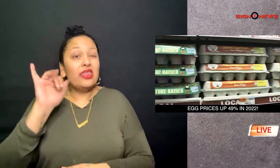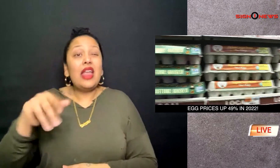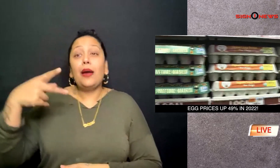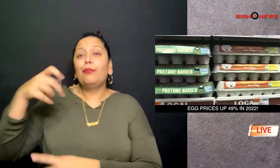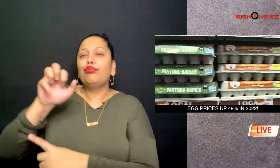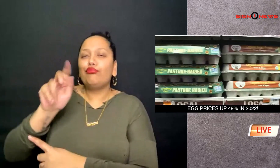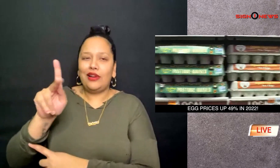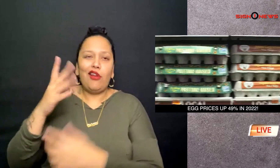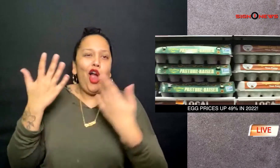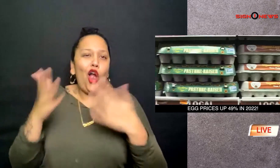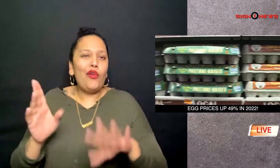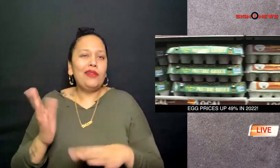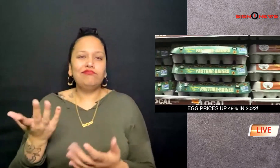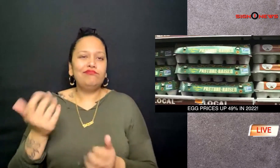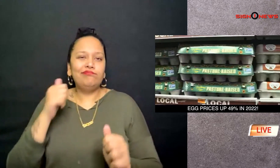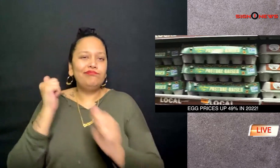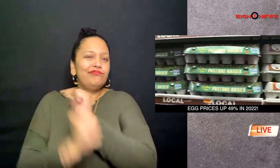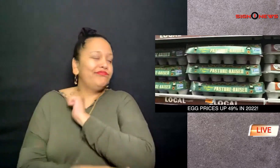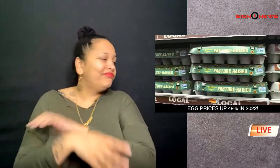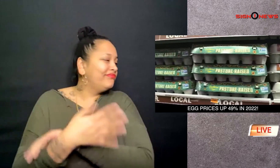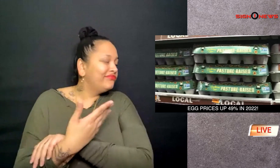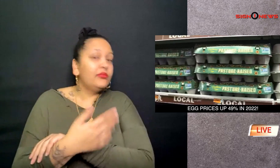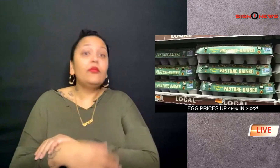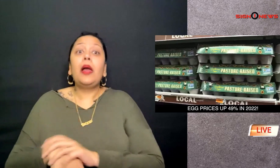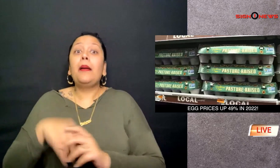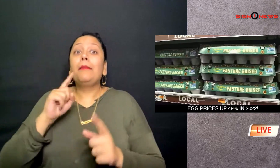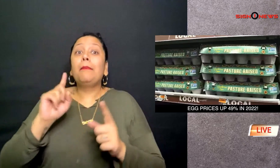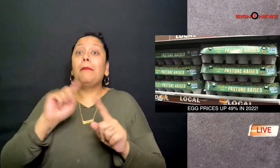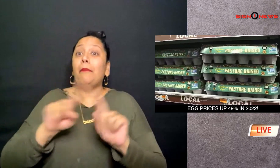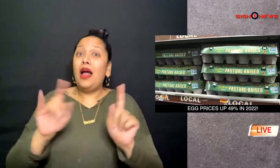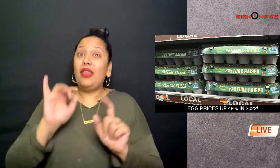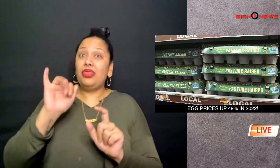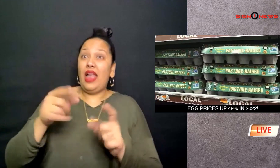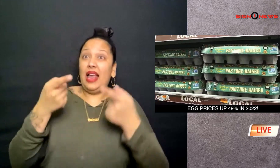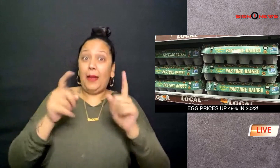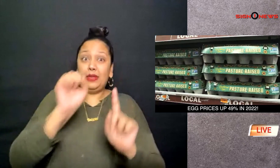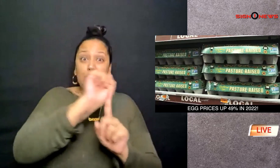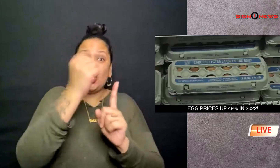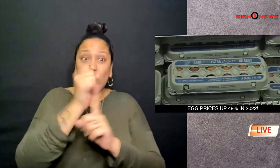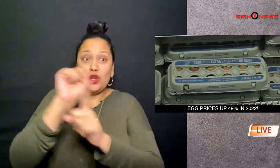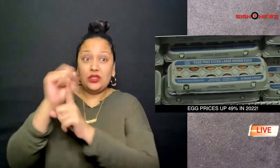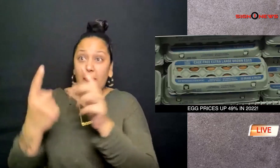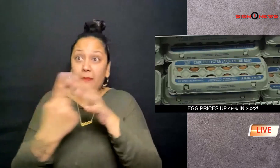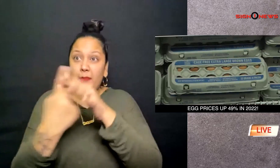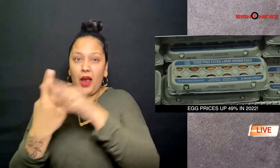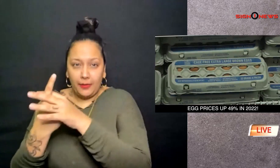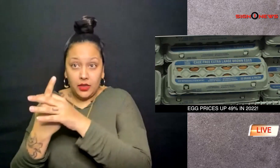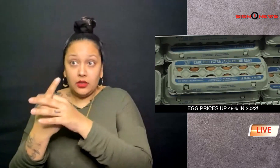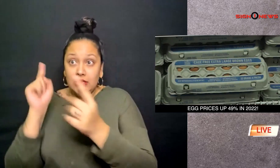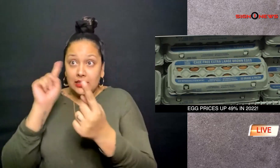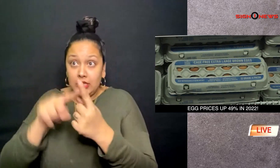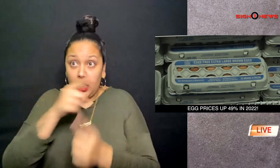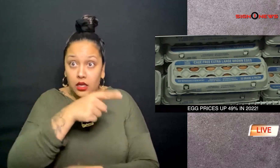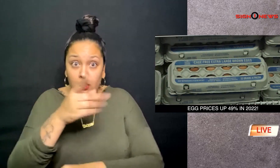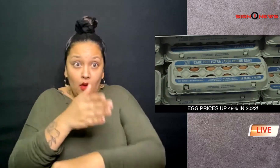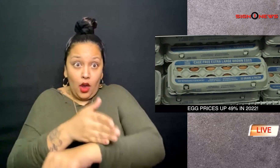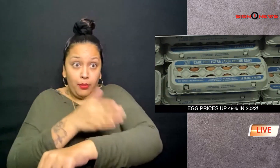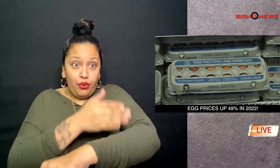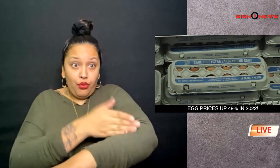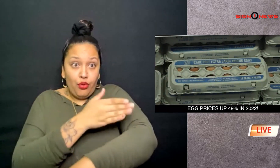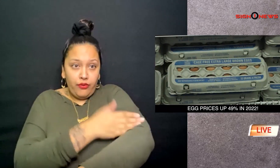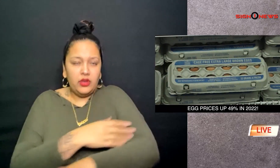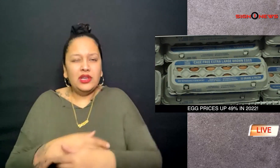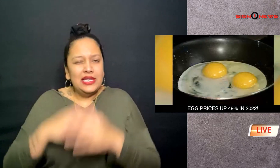experts think the peak has passed but until these conditions improve expect to pay more